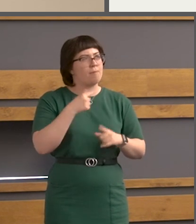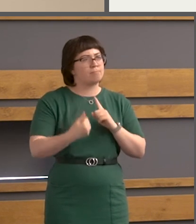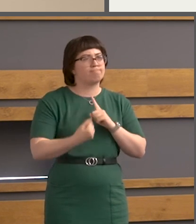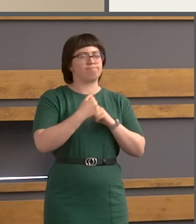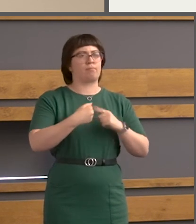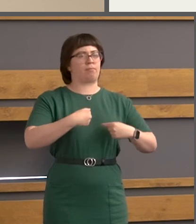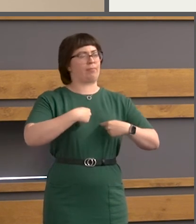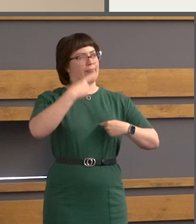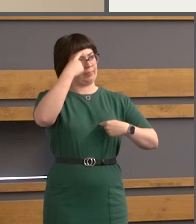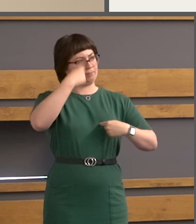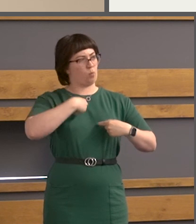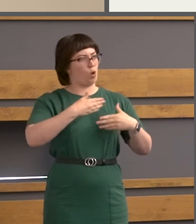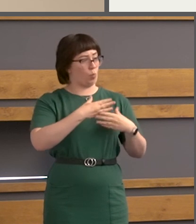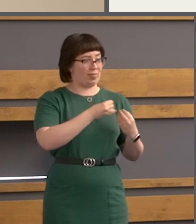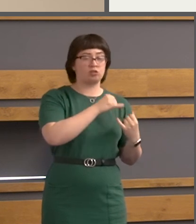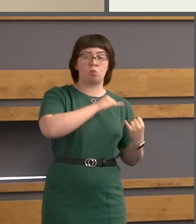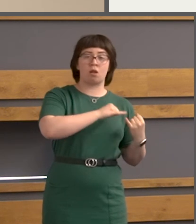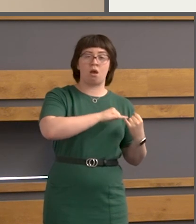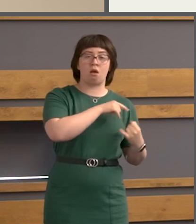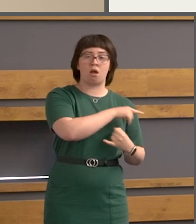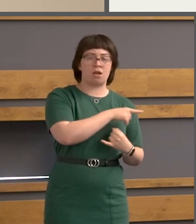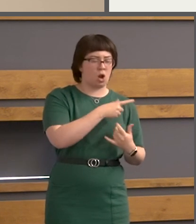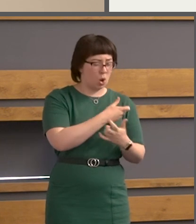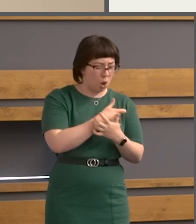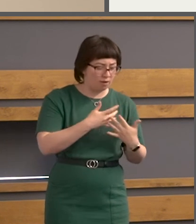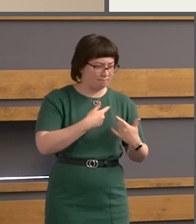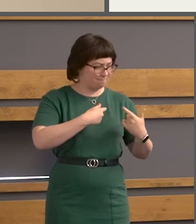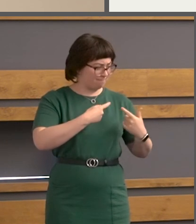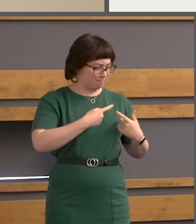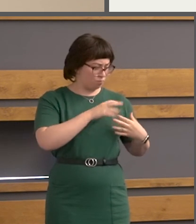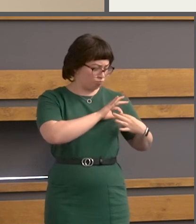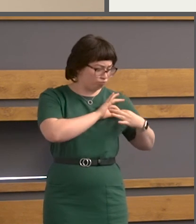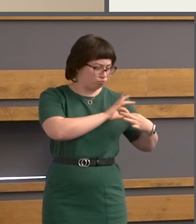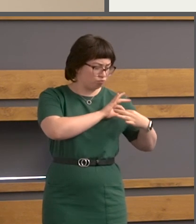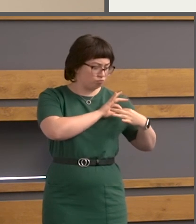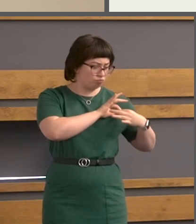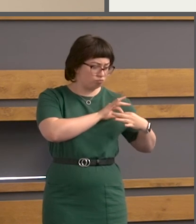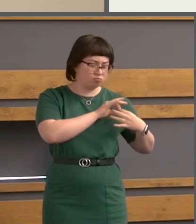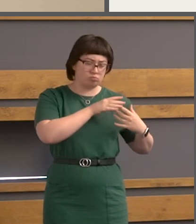is a lot of the emphasis we've put on trying to shift narratives in our galleries